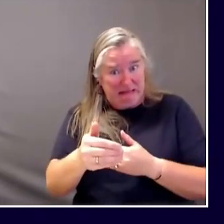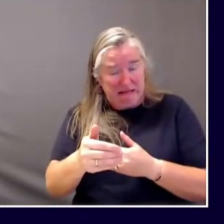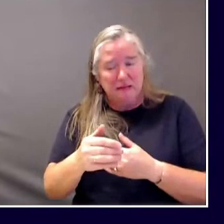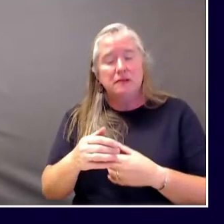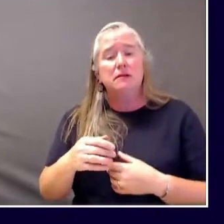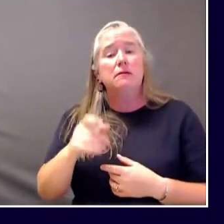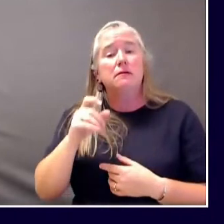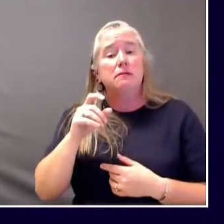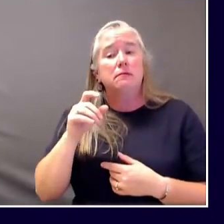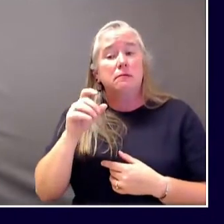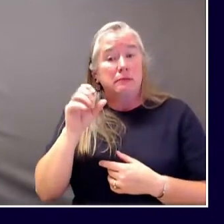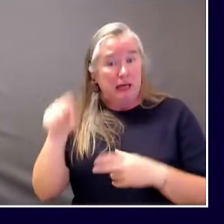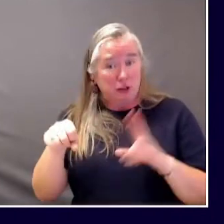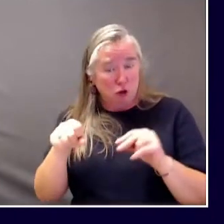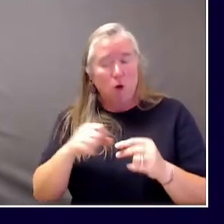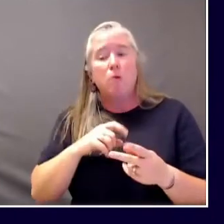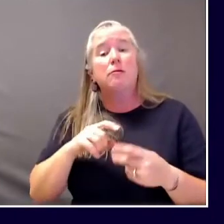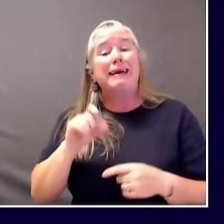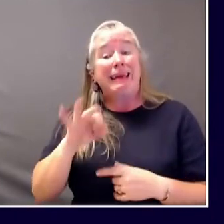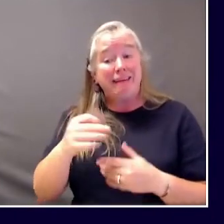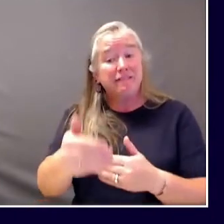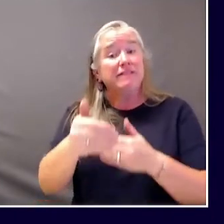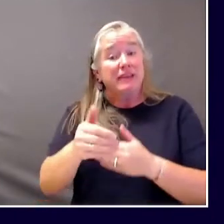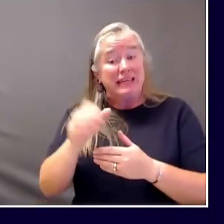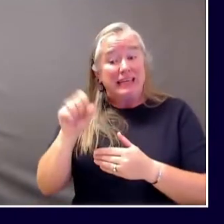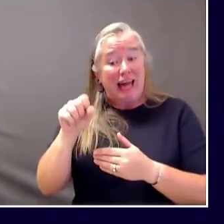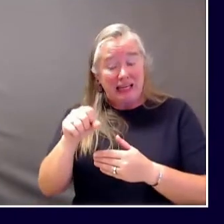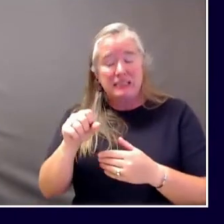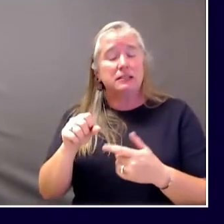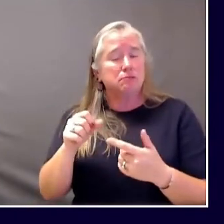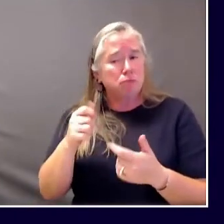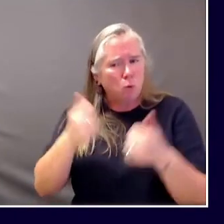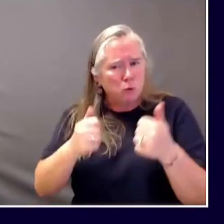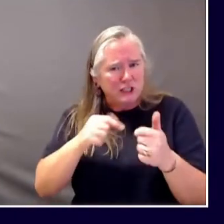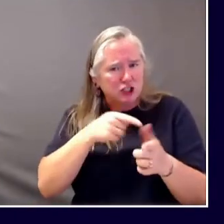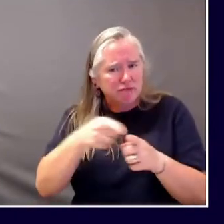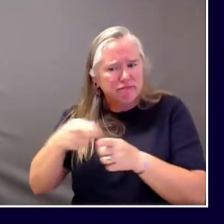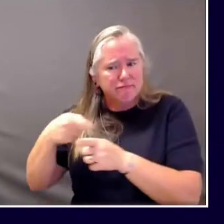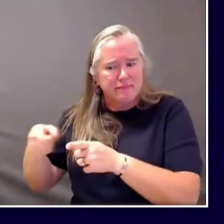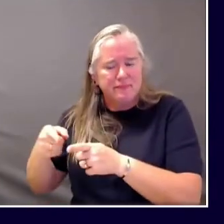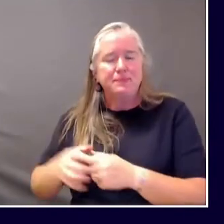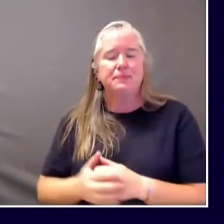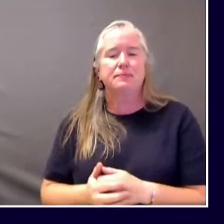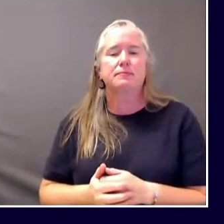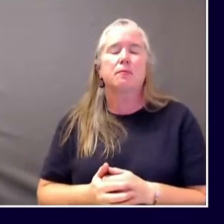looking at first